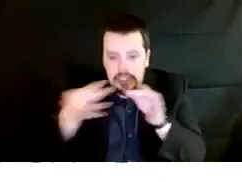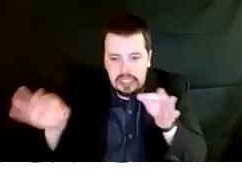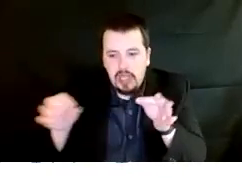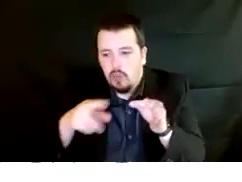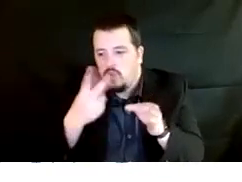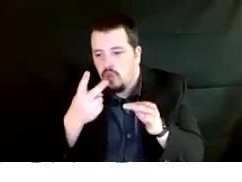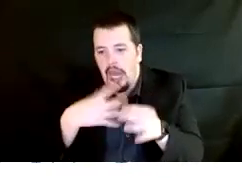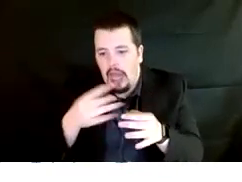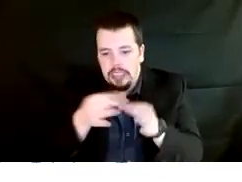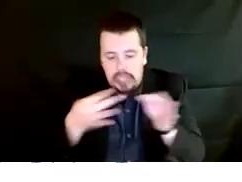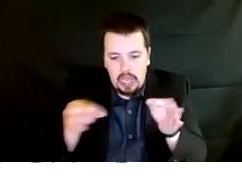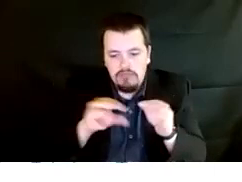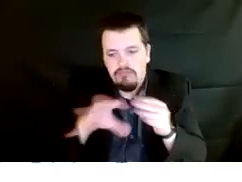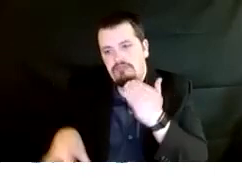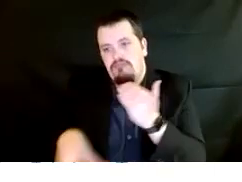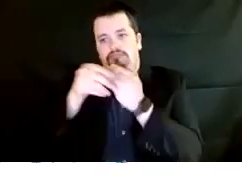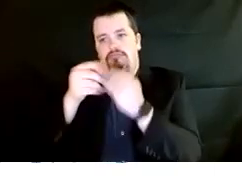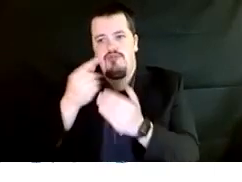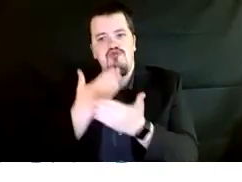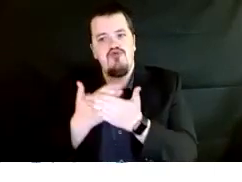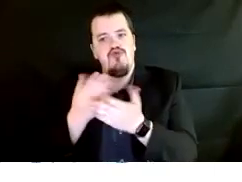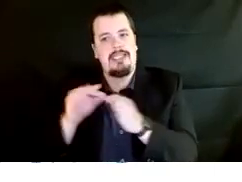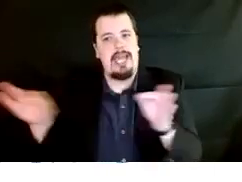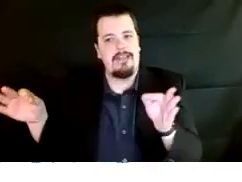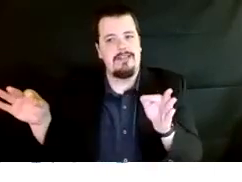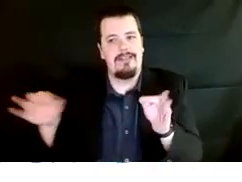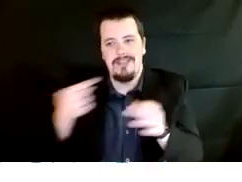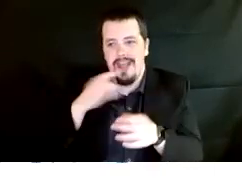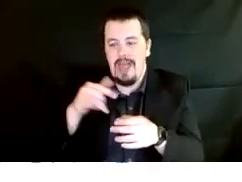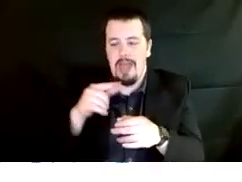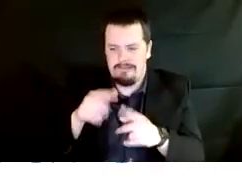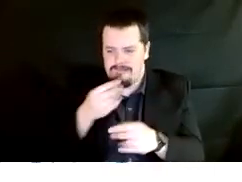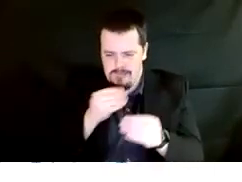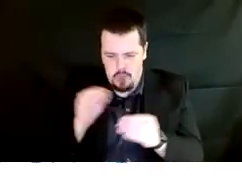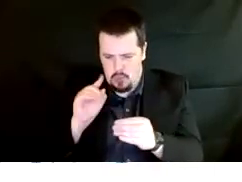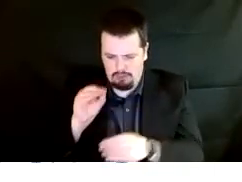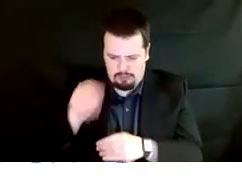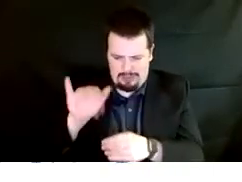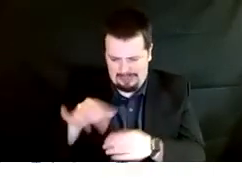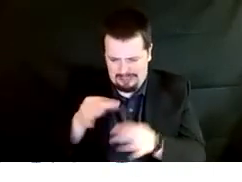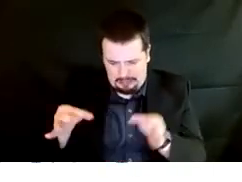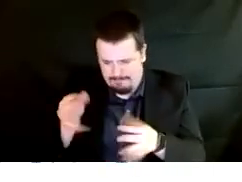decided to put it in... we said this needs to be in here somewhere and we couldn't figure out where to put it and we said well let's just put it everywhere we'll let